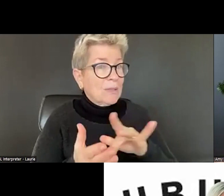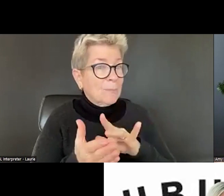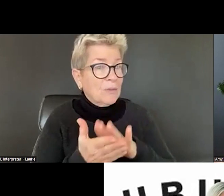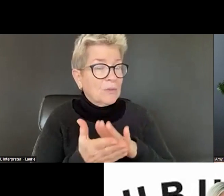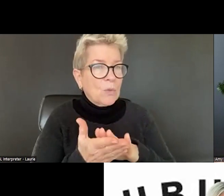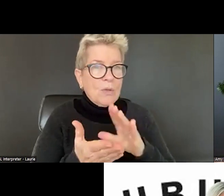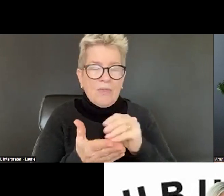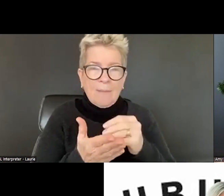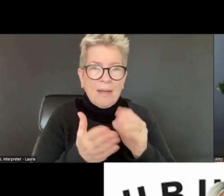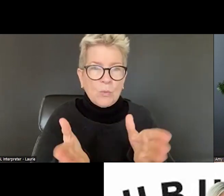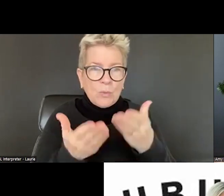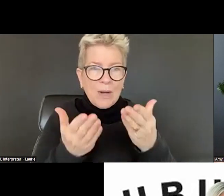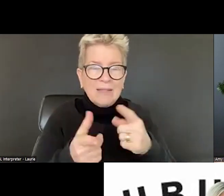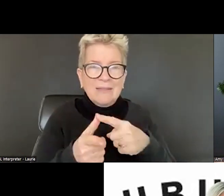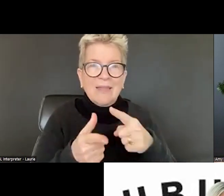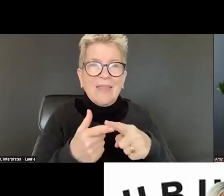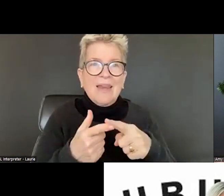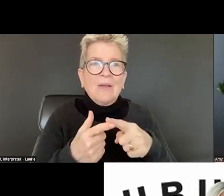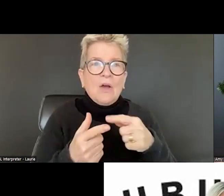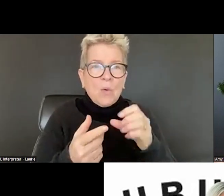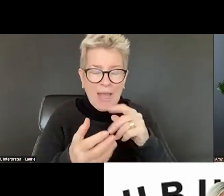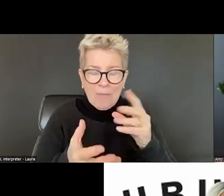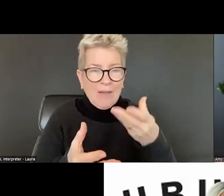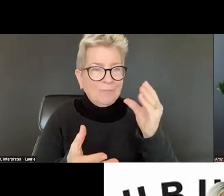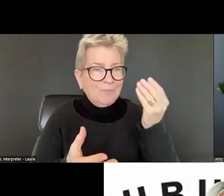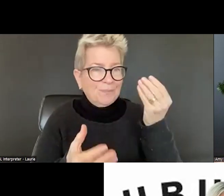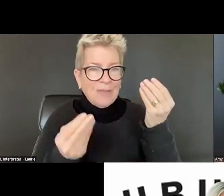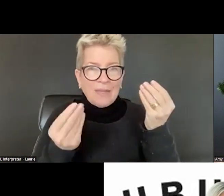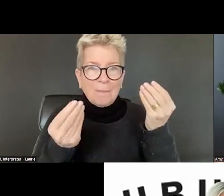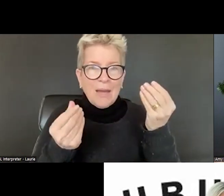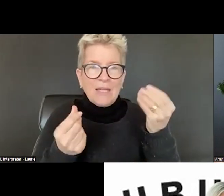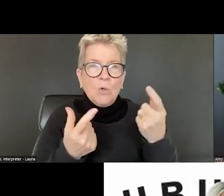and then we had to talk about okay we acred this money so now how can we divest These funds since